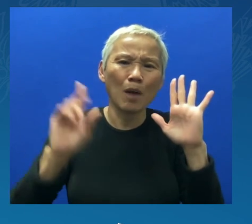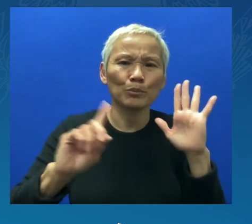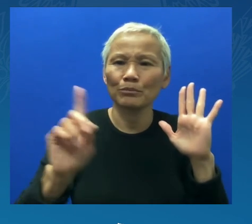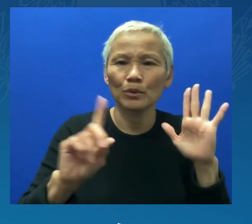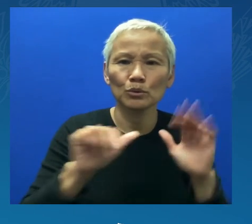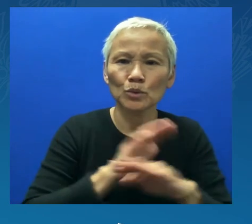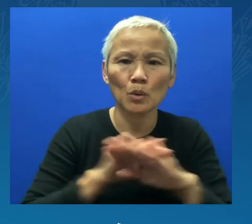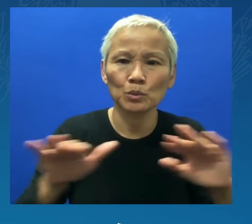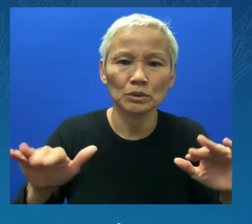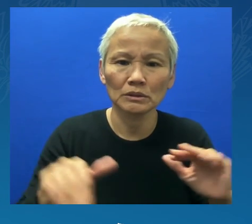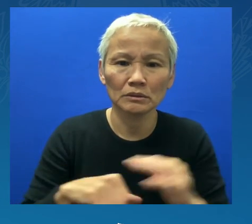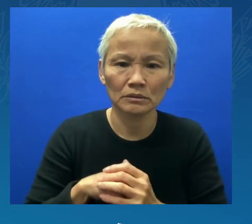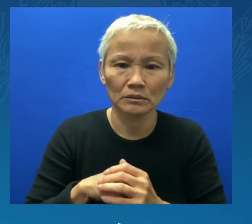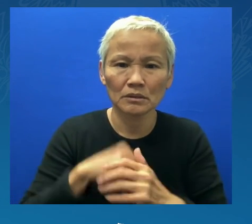And when we fight, we win.